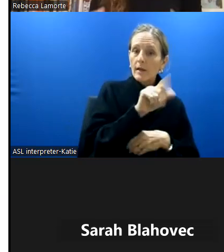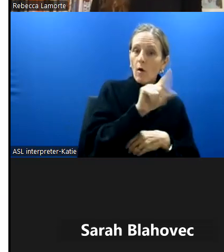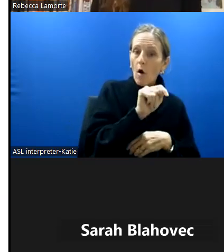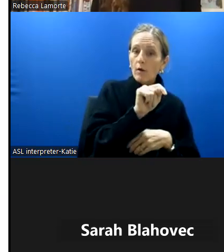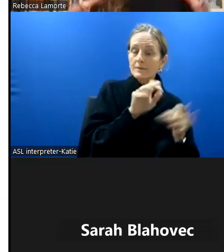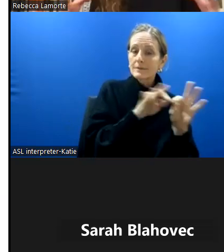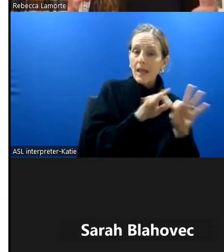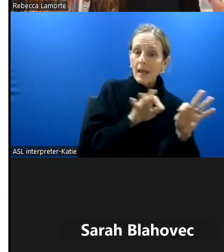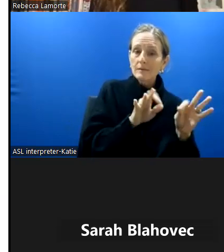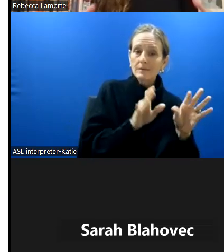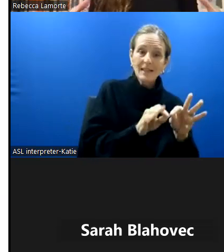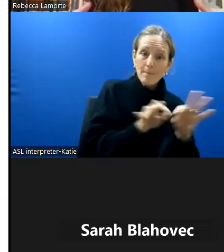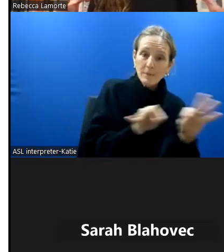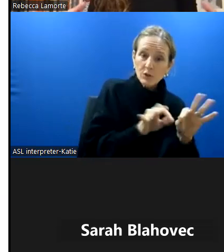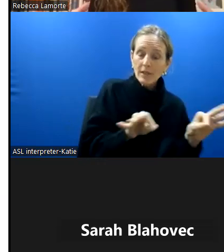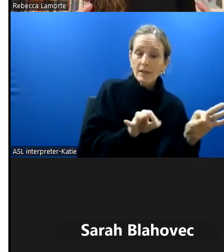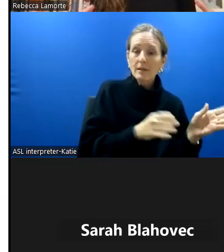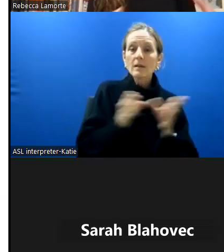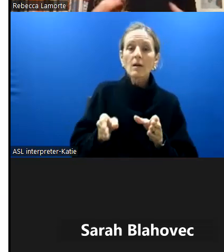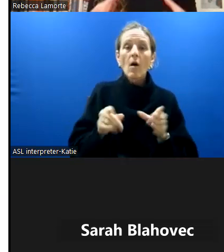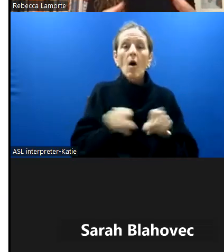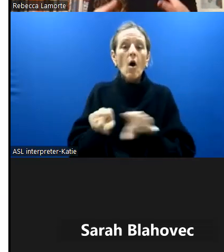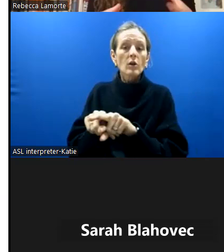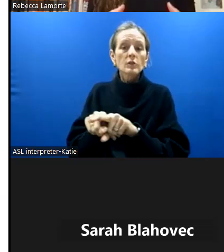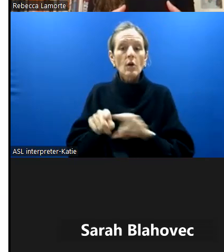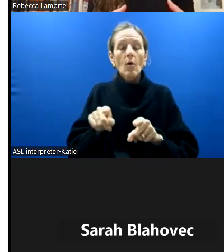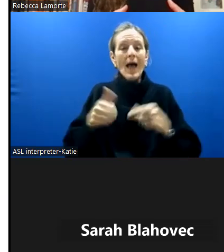And finally, it means creating a policy platform that includes people with disabilities